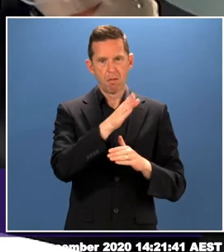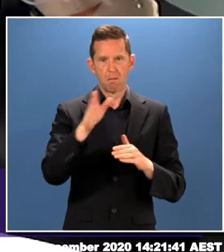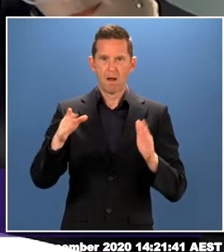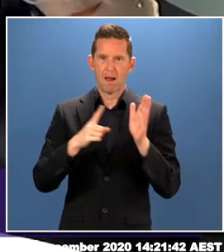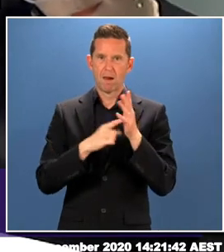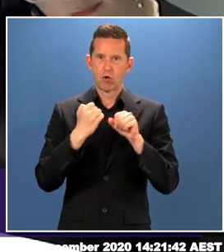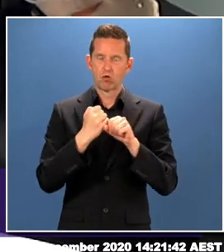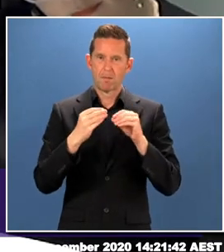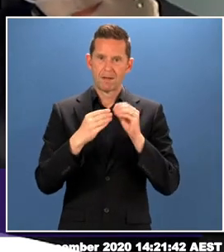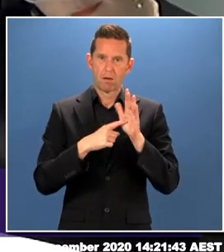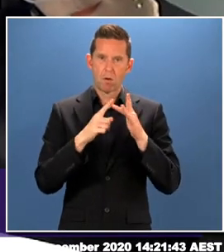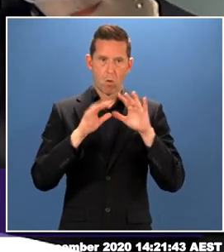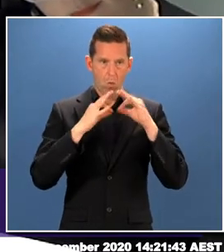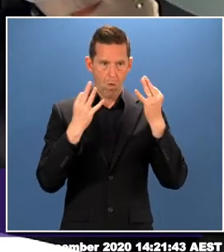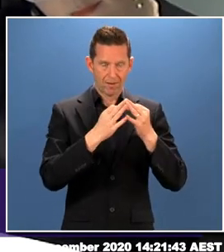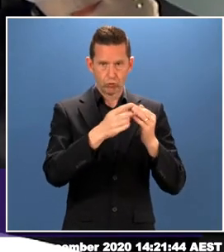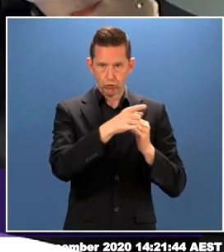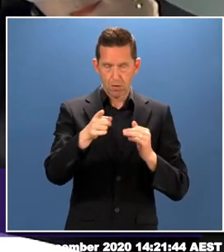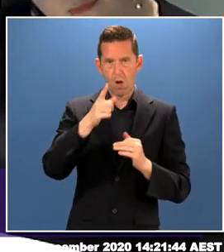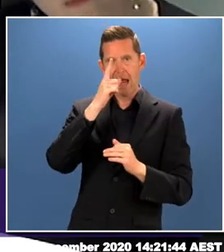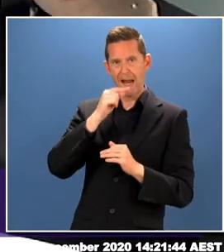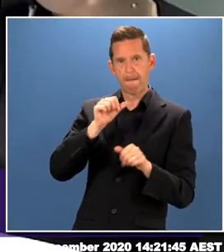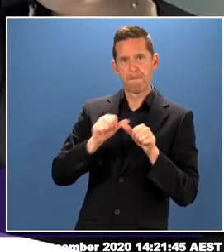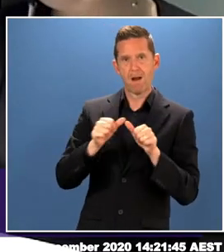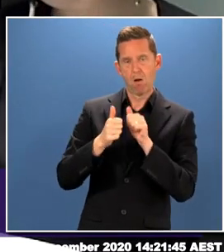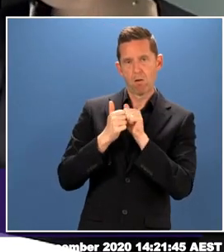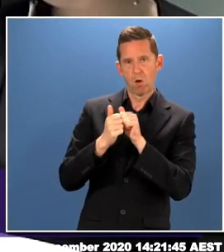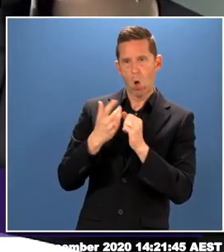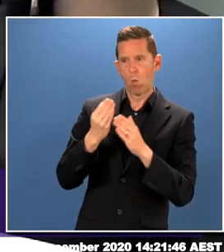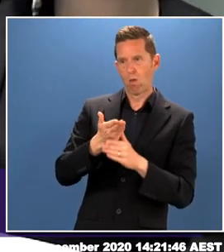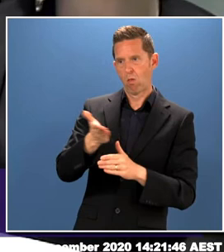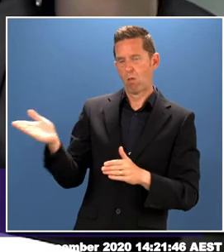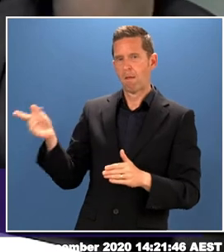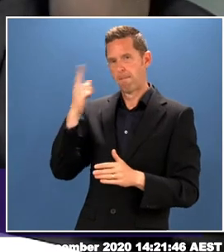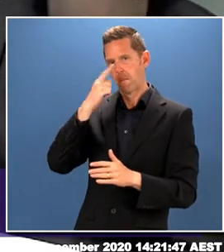engage with and employ LGBTI people with disability.